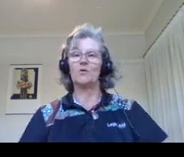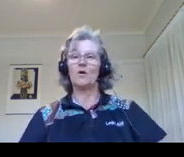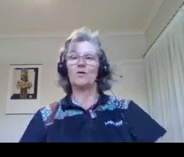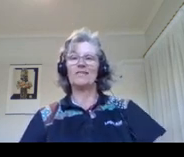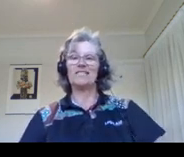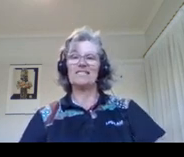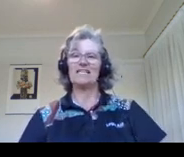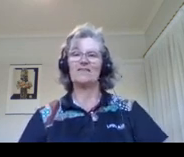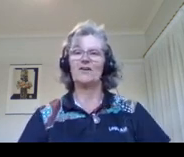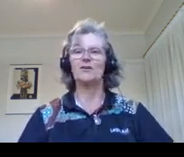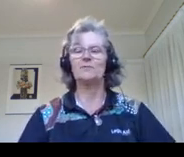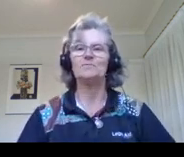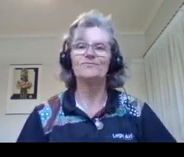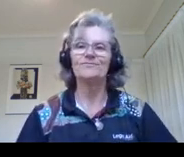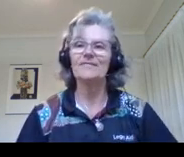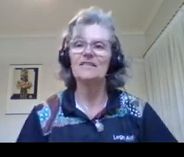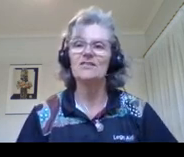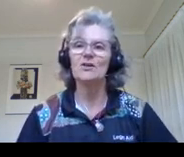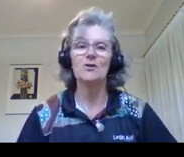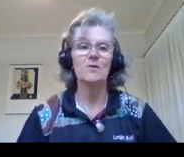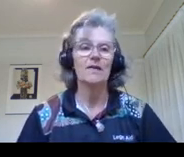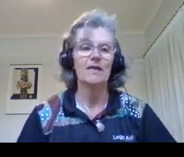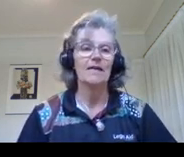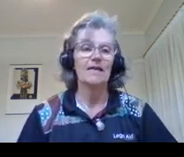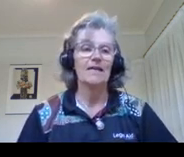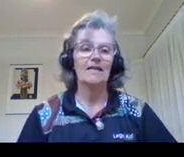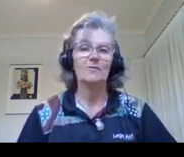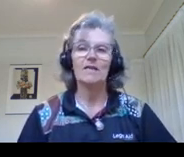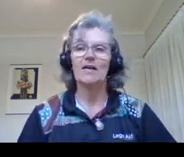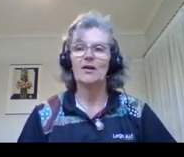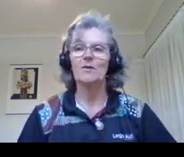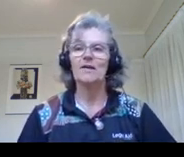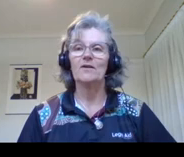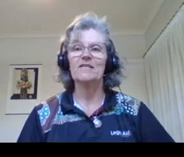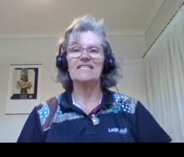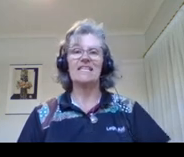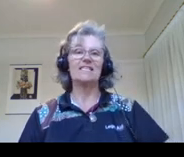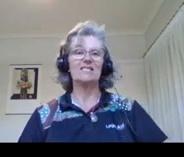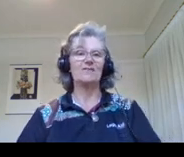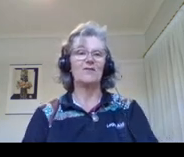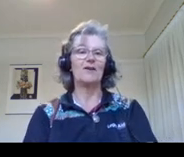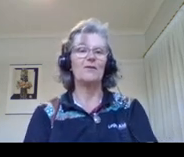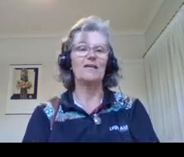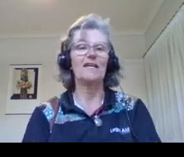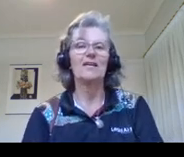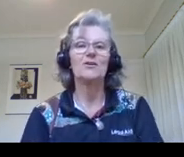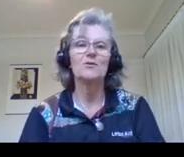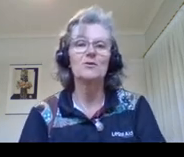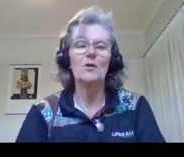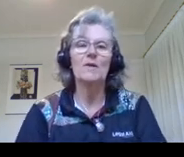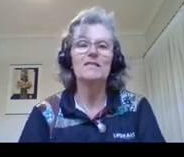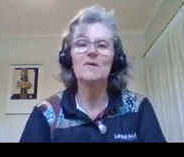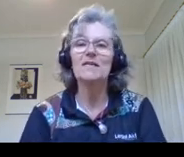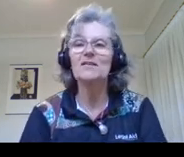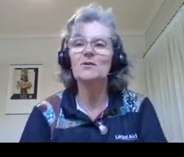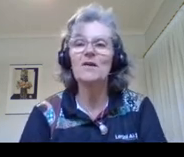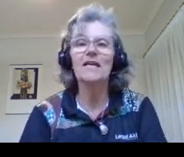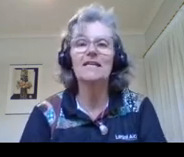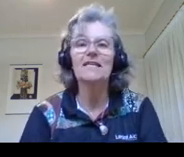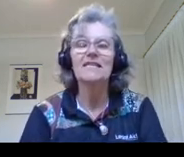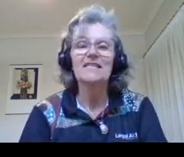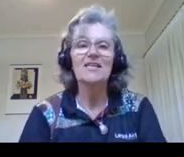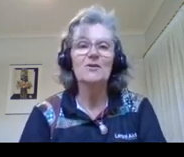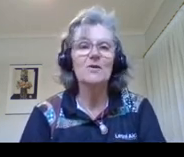on the telephone so here we go obviously this is a very good topic to be looking at so we'll